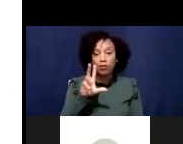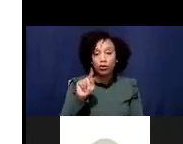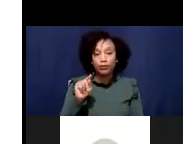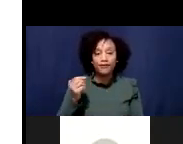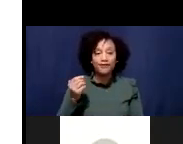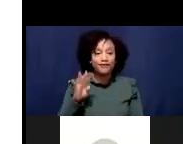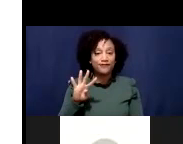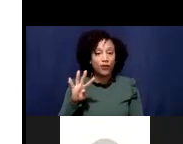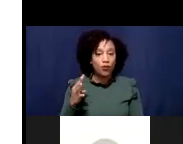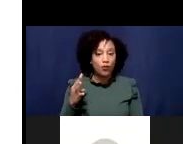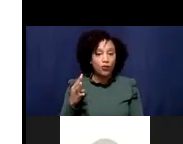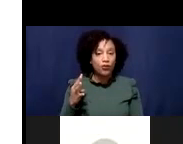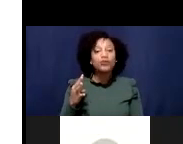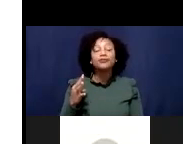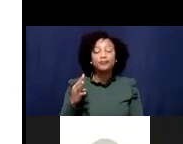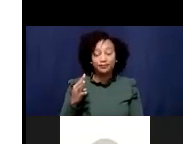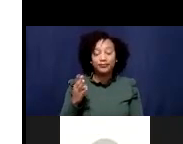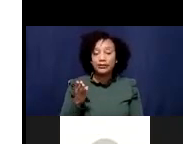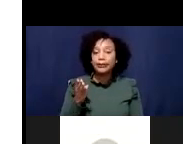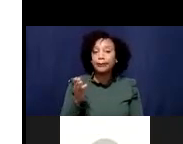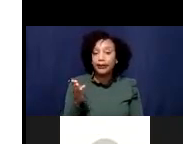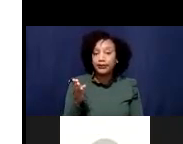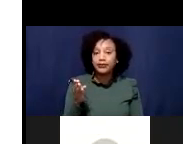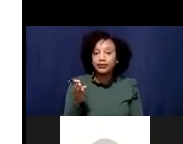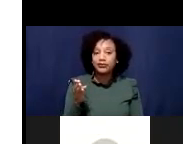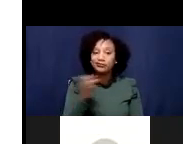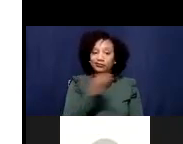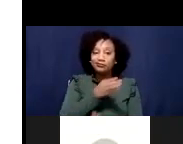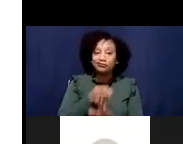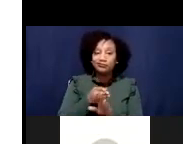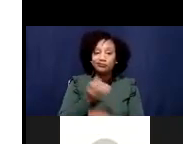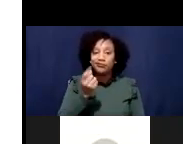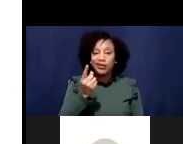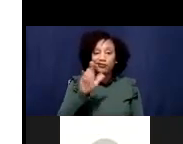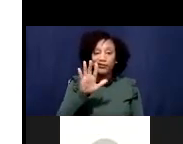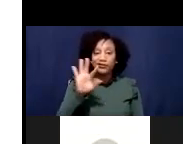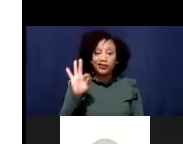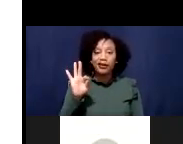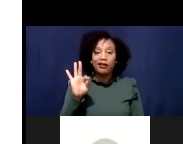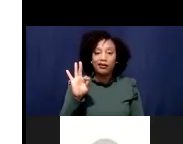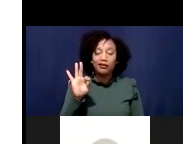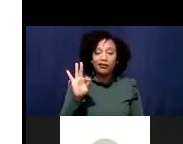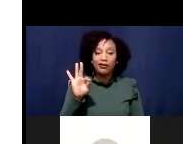and you must submit your application by 11:59 on the deadline day.